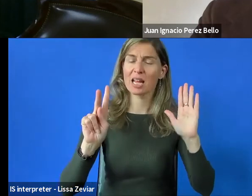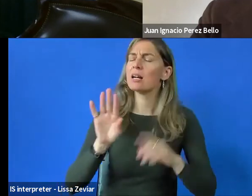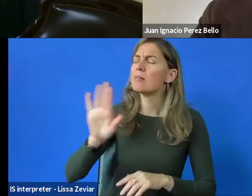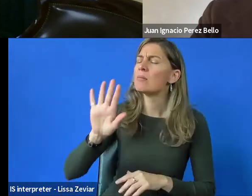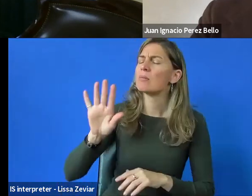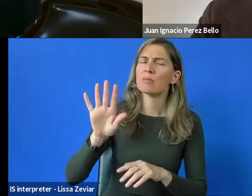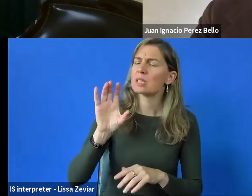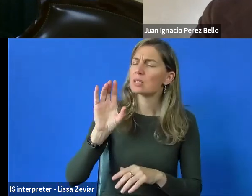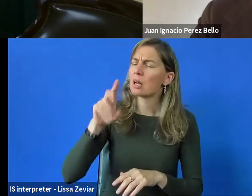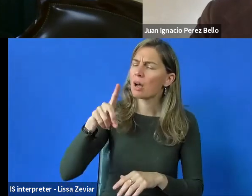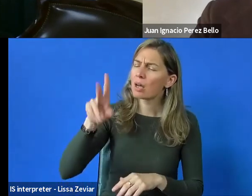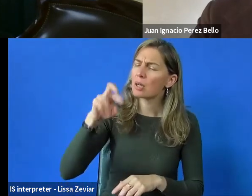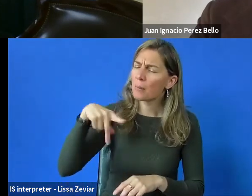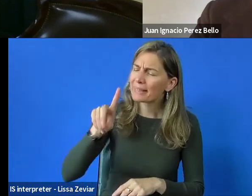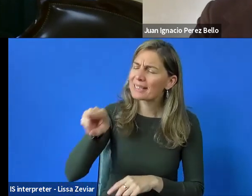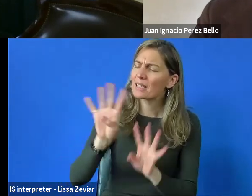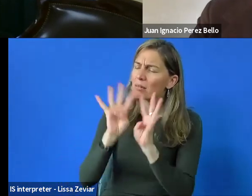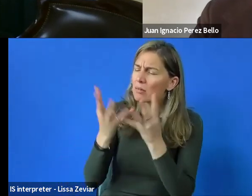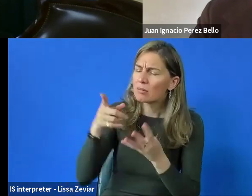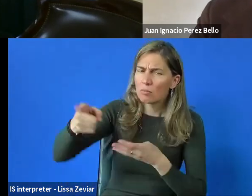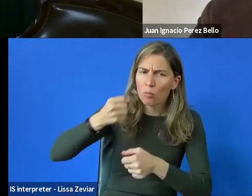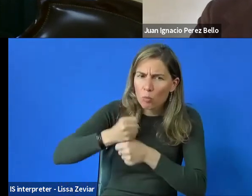for specific procedure that could be consulted